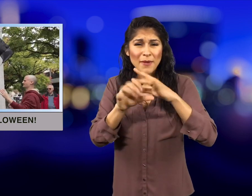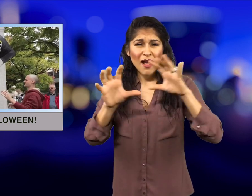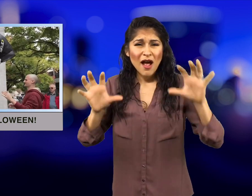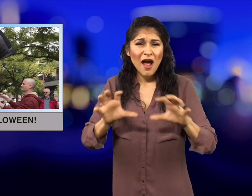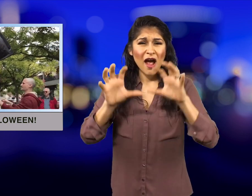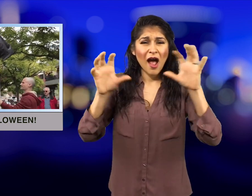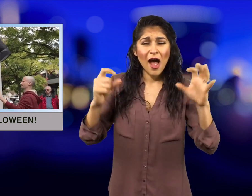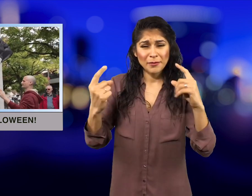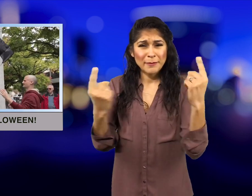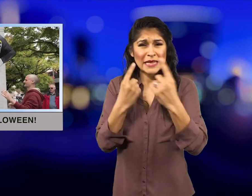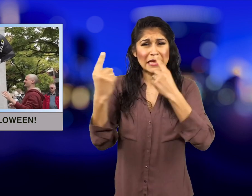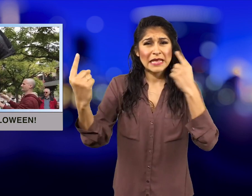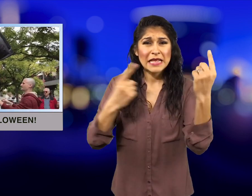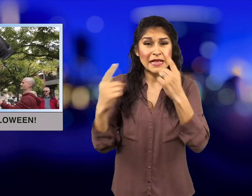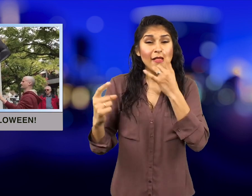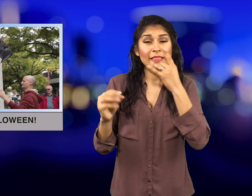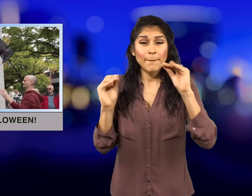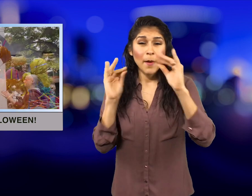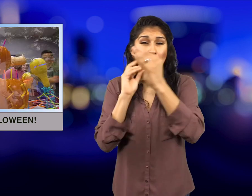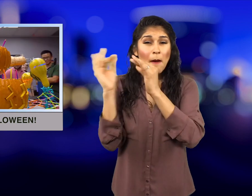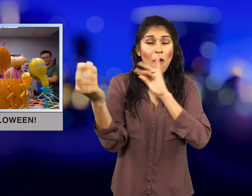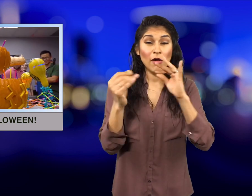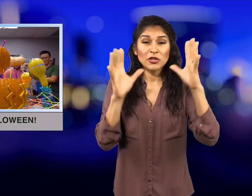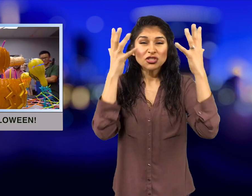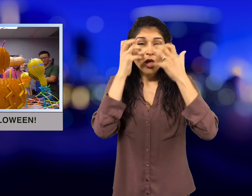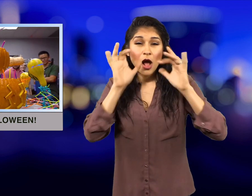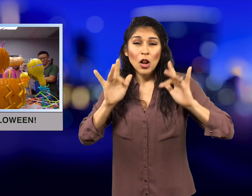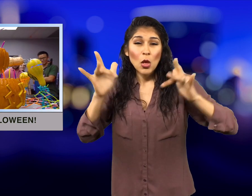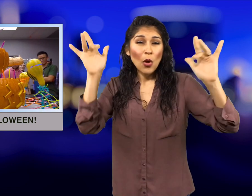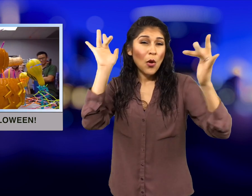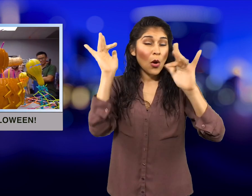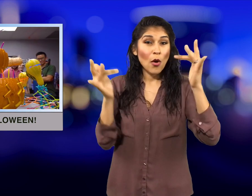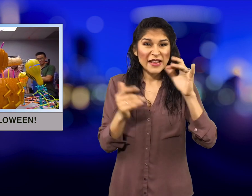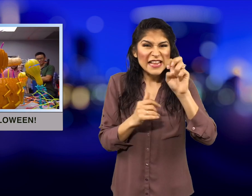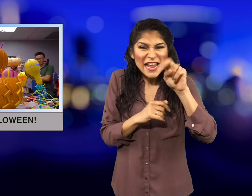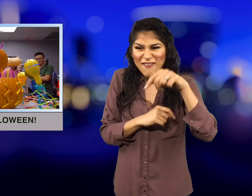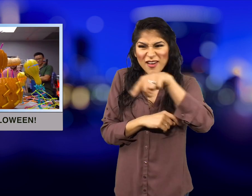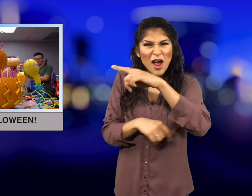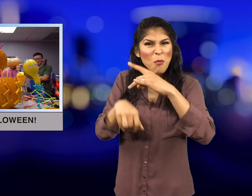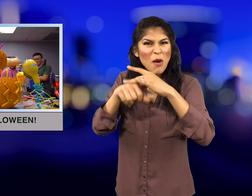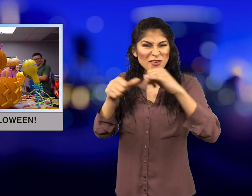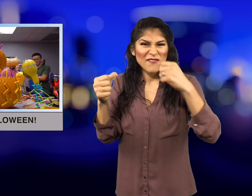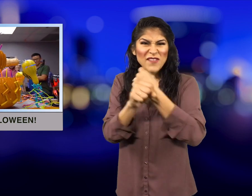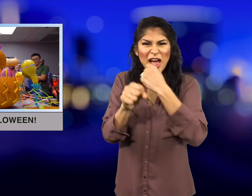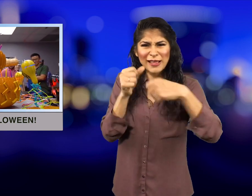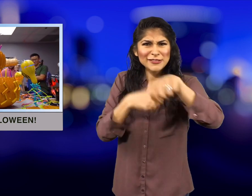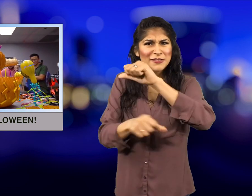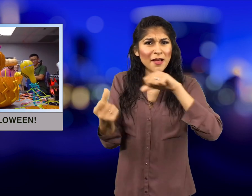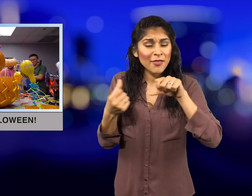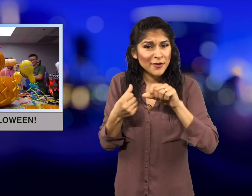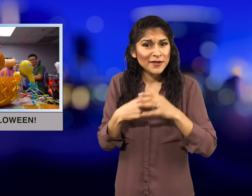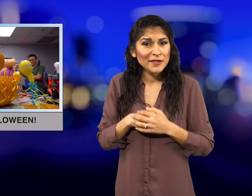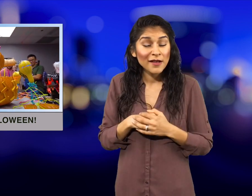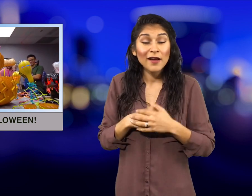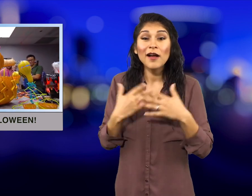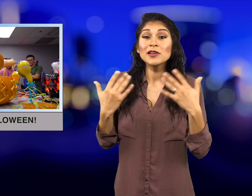These pumpkin spun, lit up, glowed in the dark and even battled each other.